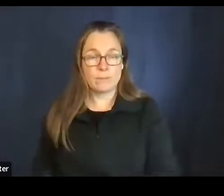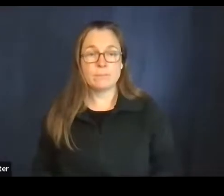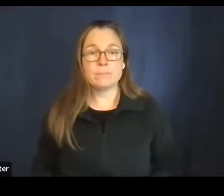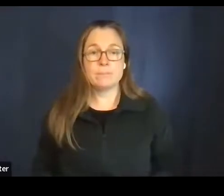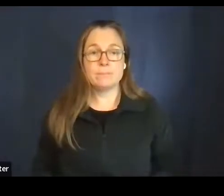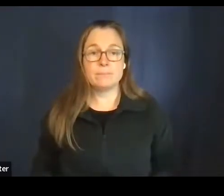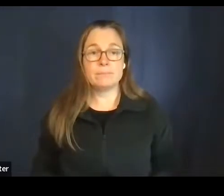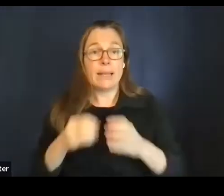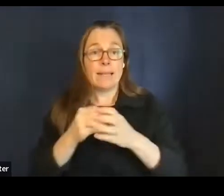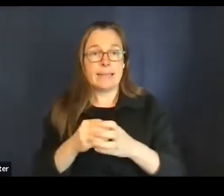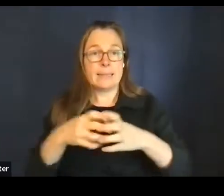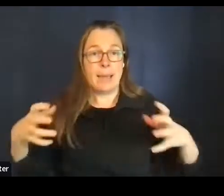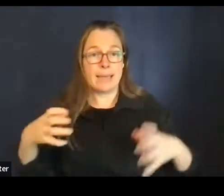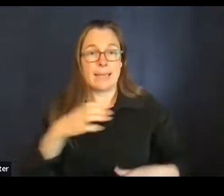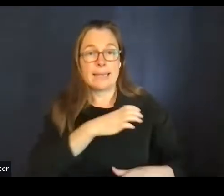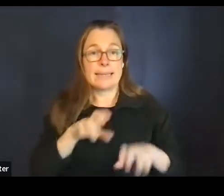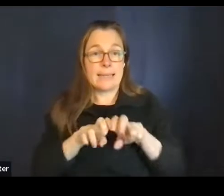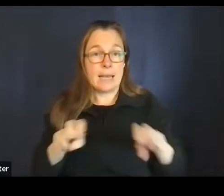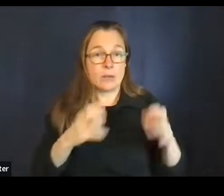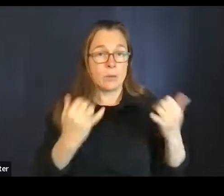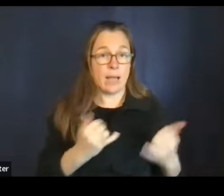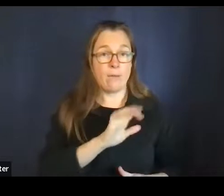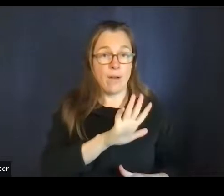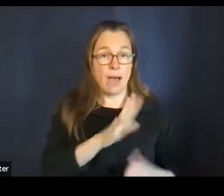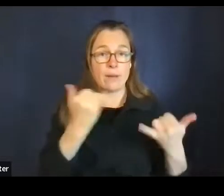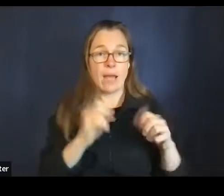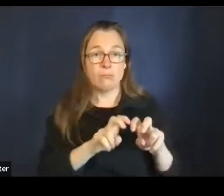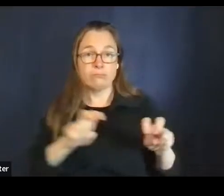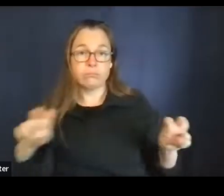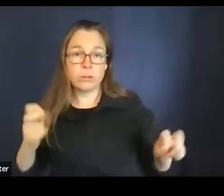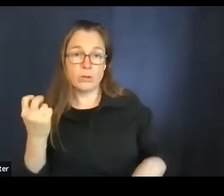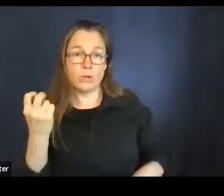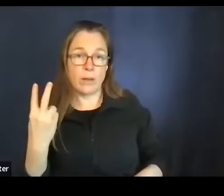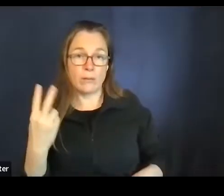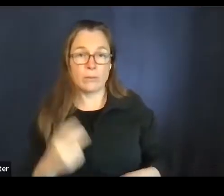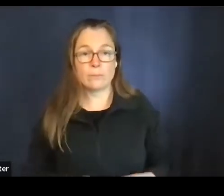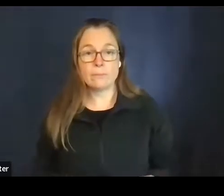Expanding city council from 5 to 12 members. And allow